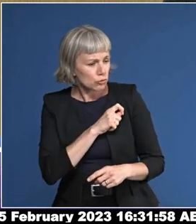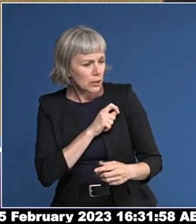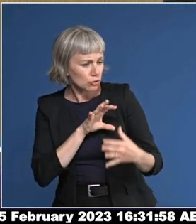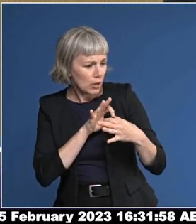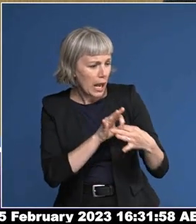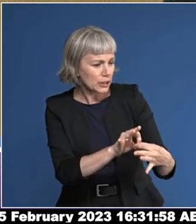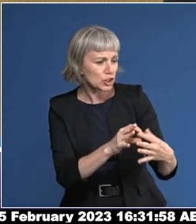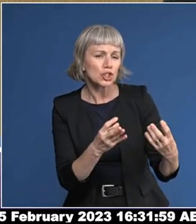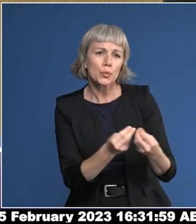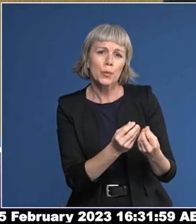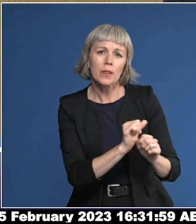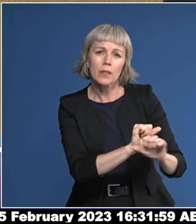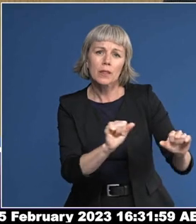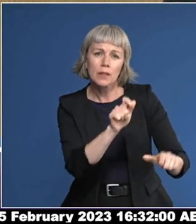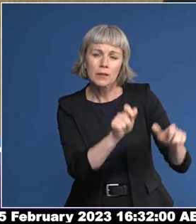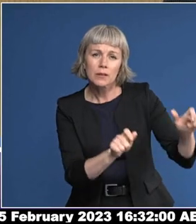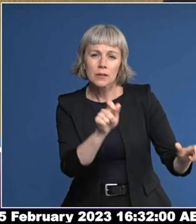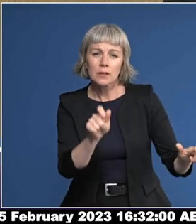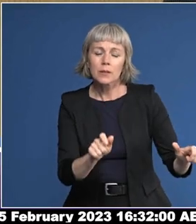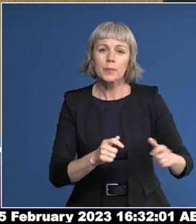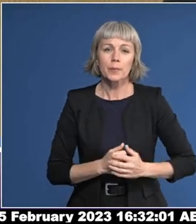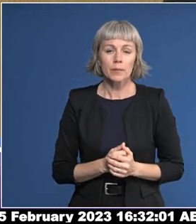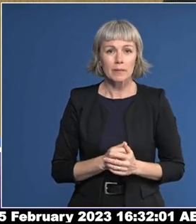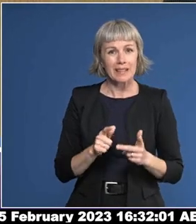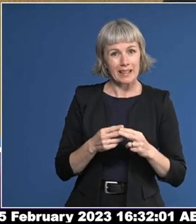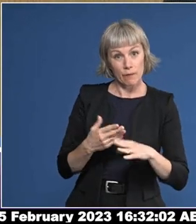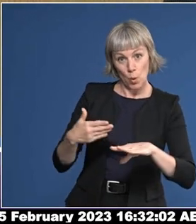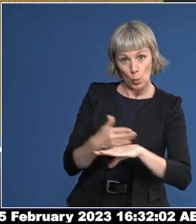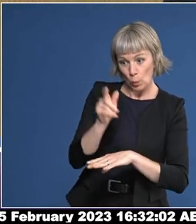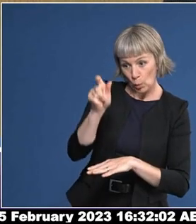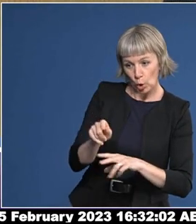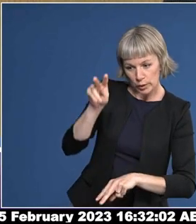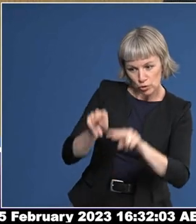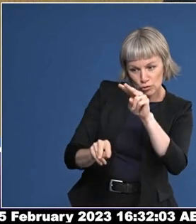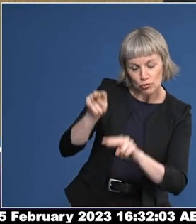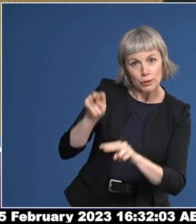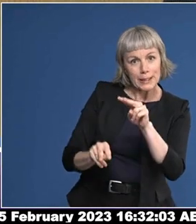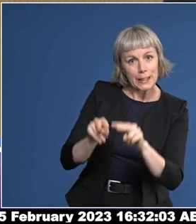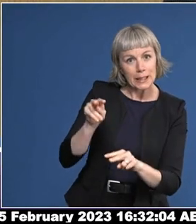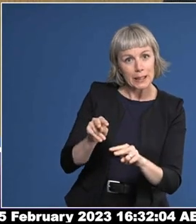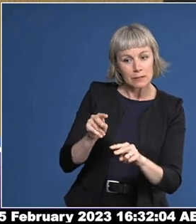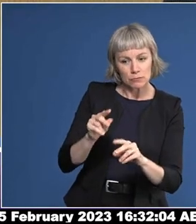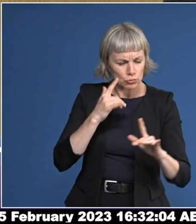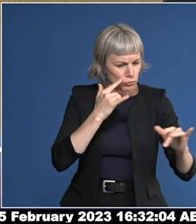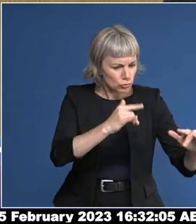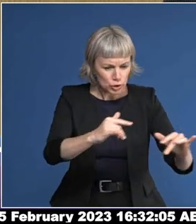So having a worker screening process to review the workforce within that service